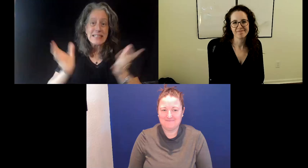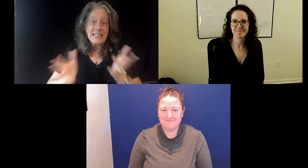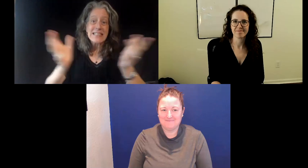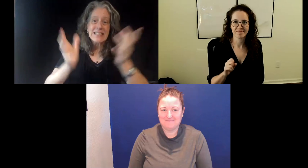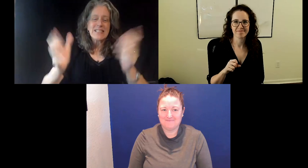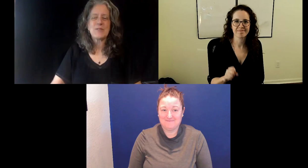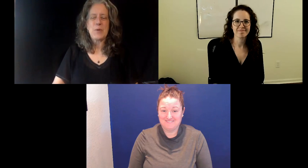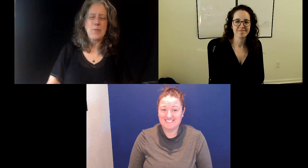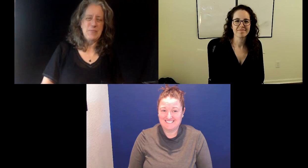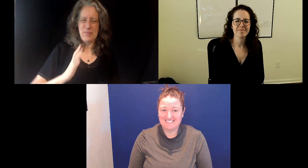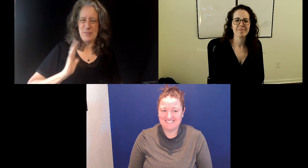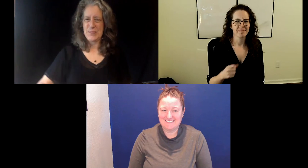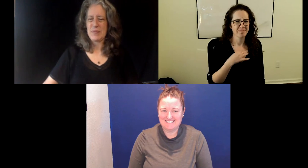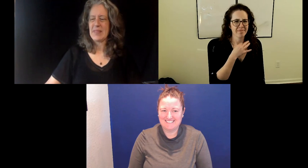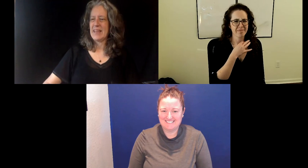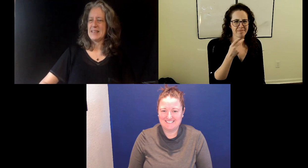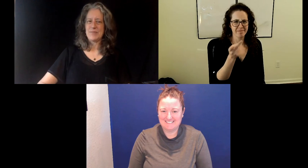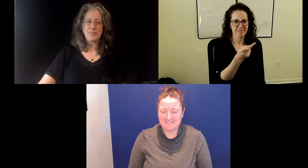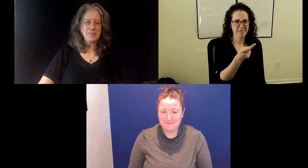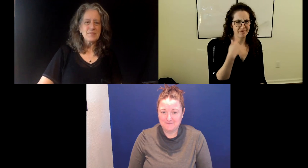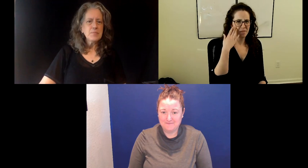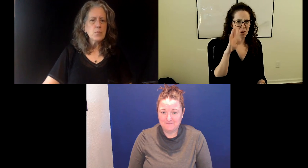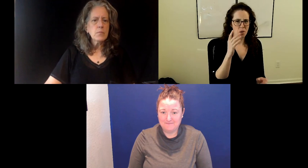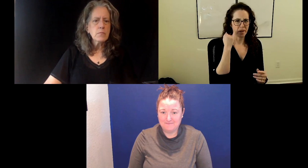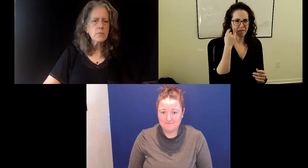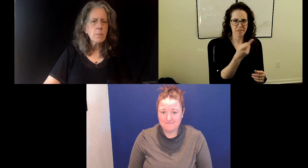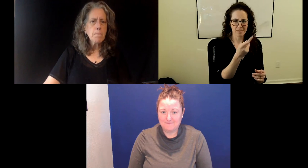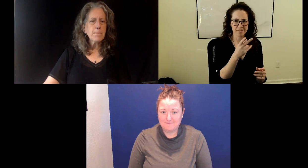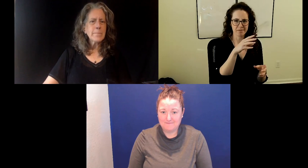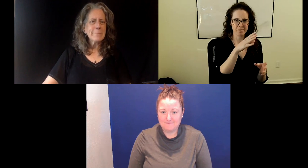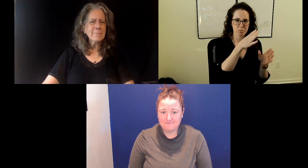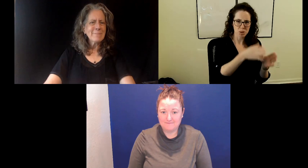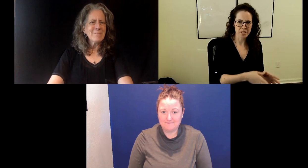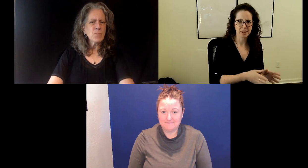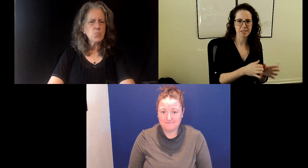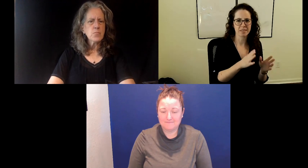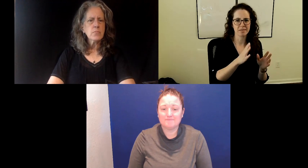them and keep them like interesting yes yes yes i'm wondering with the two of you if you guys